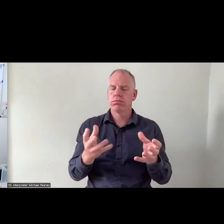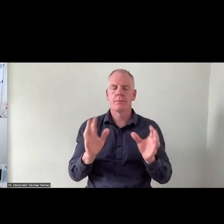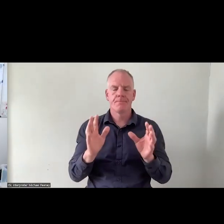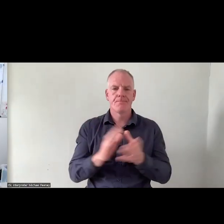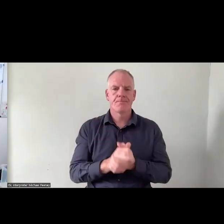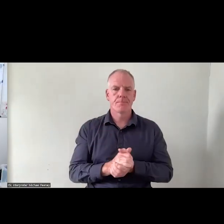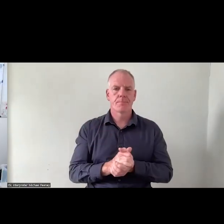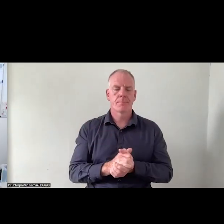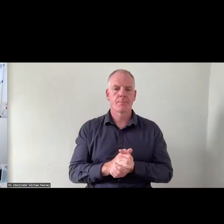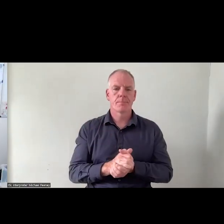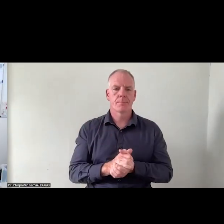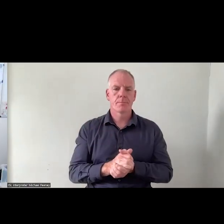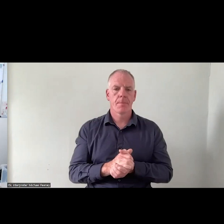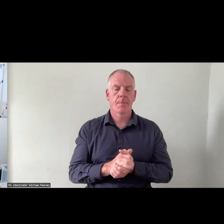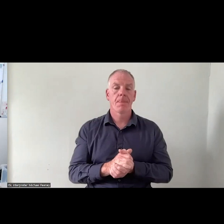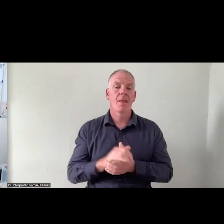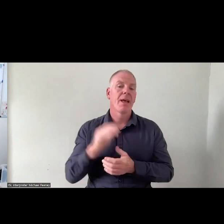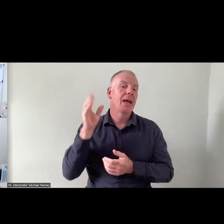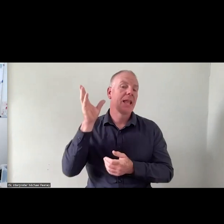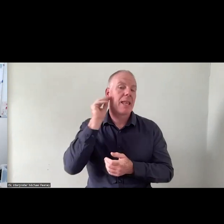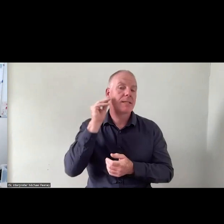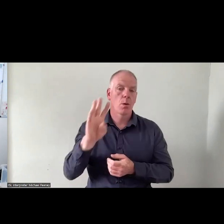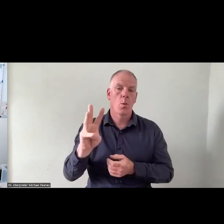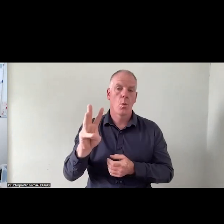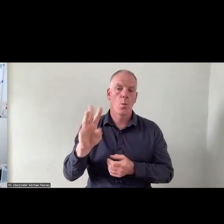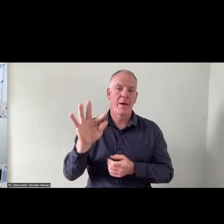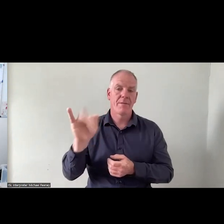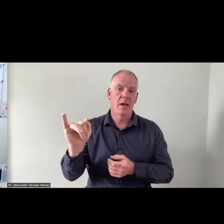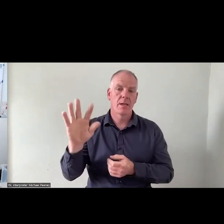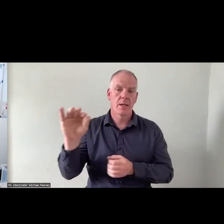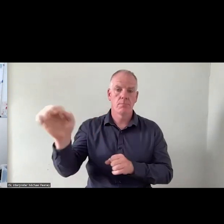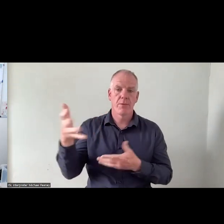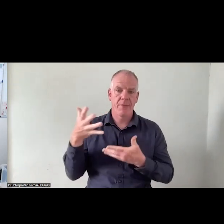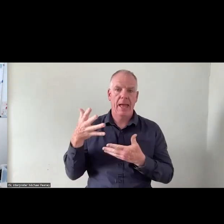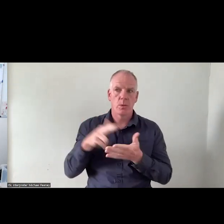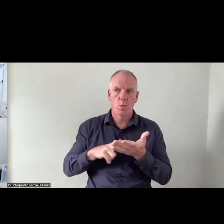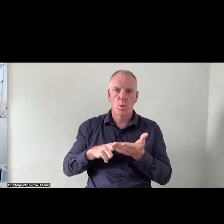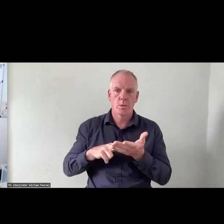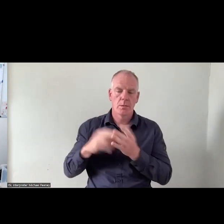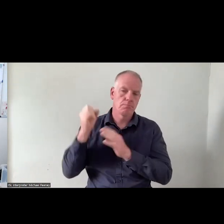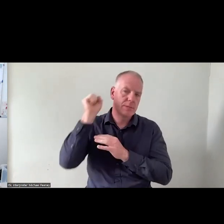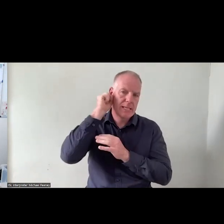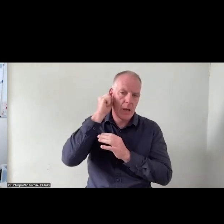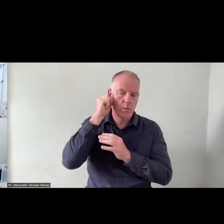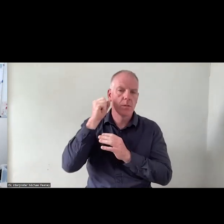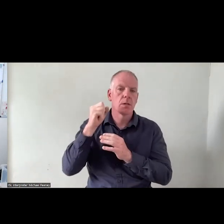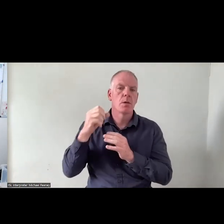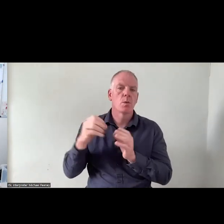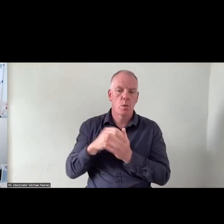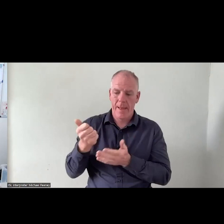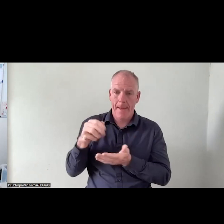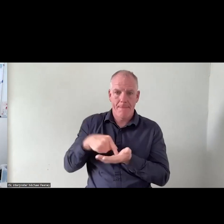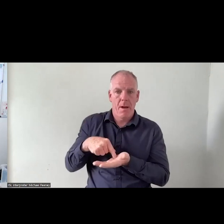ListenWIFI is a way of delivering audio through Wi-Fi to a smart app on a product,